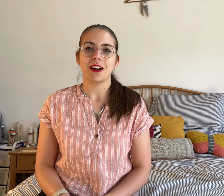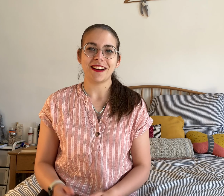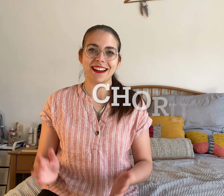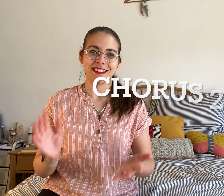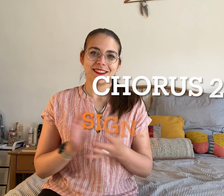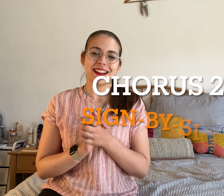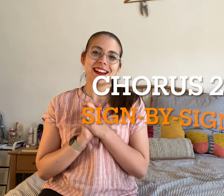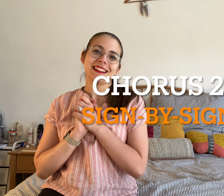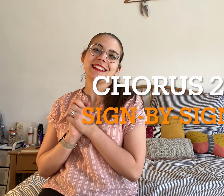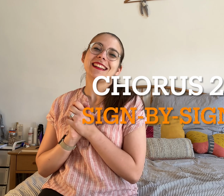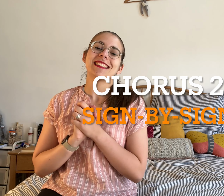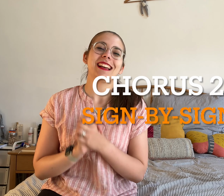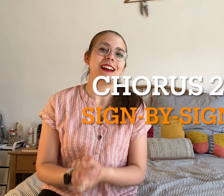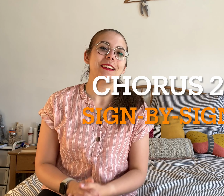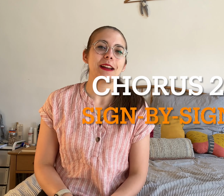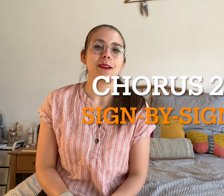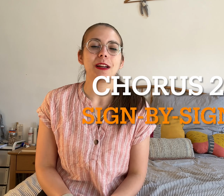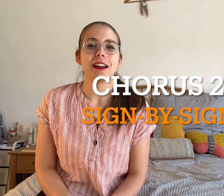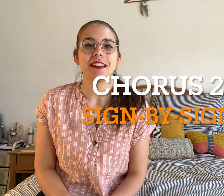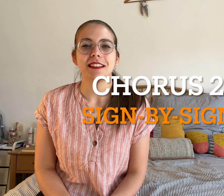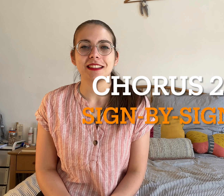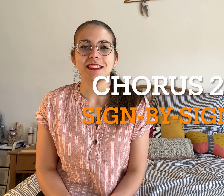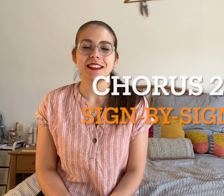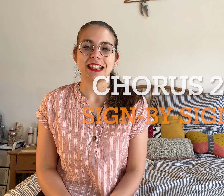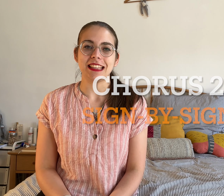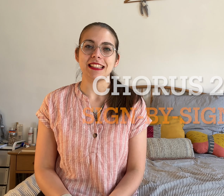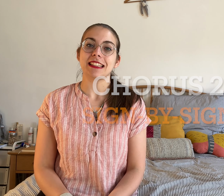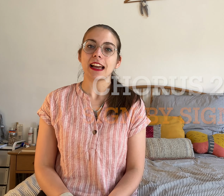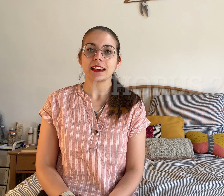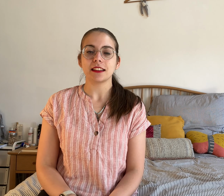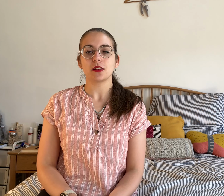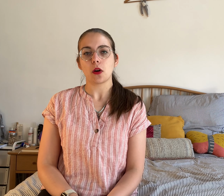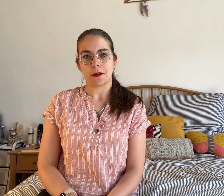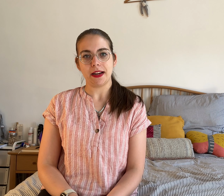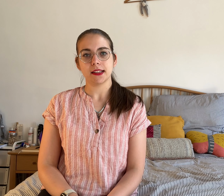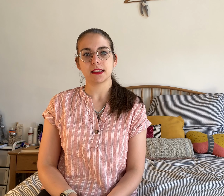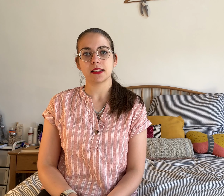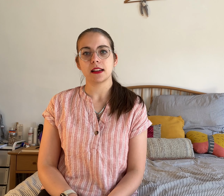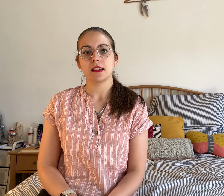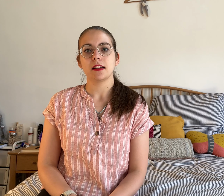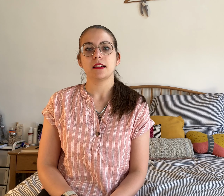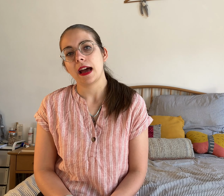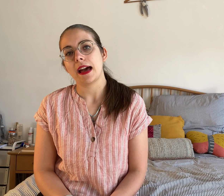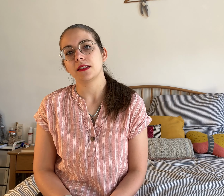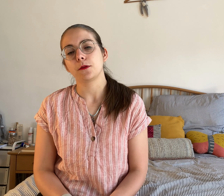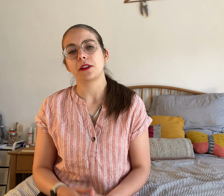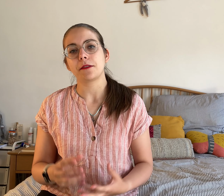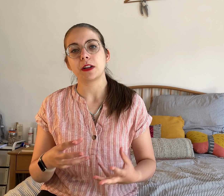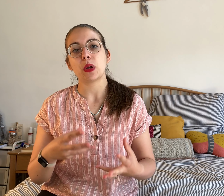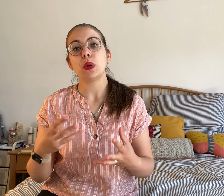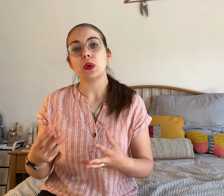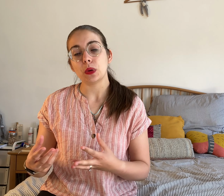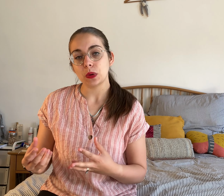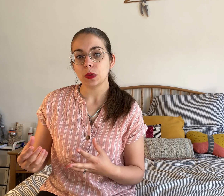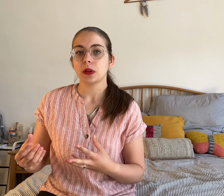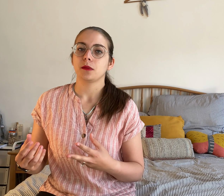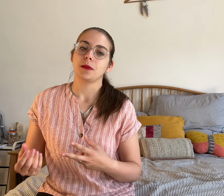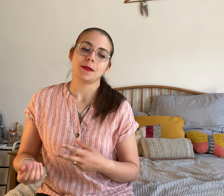Alright, well done! So now we're going to do the second chorus. And for every "who", we will be